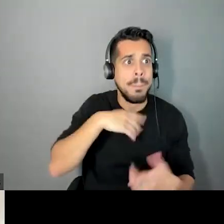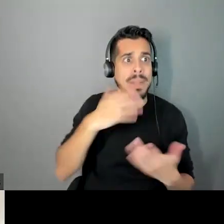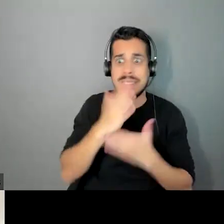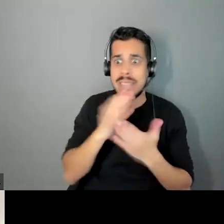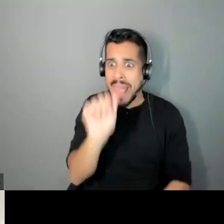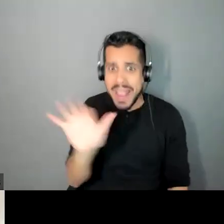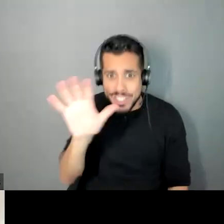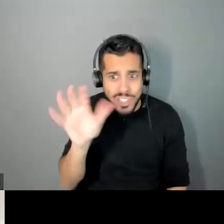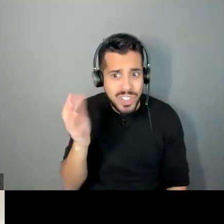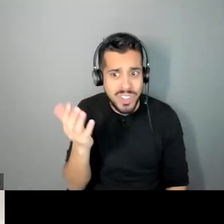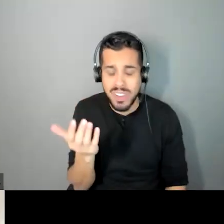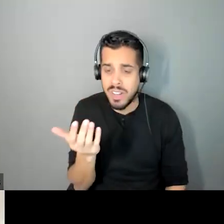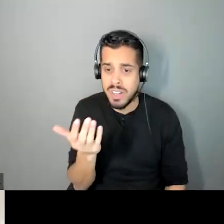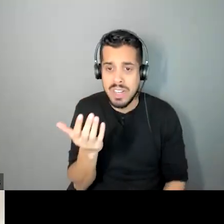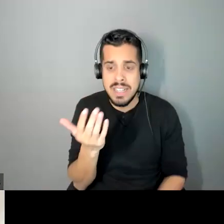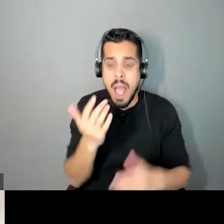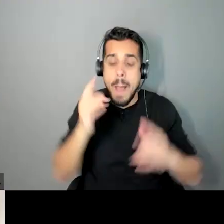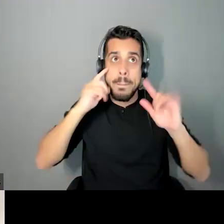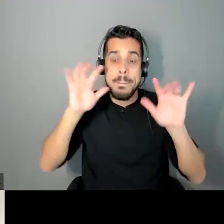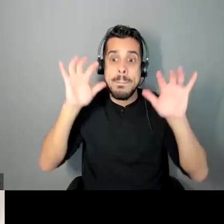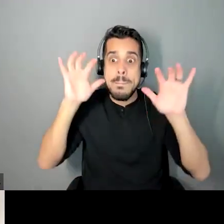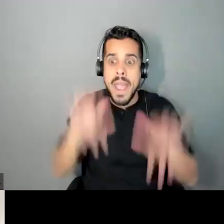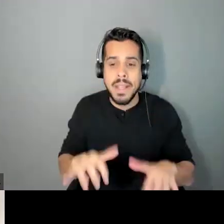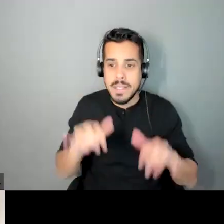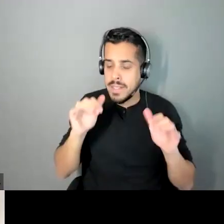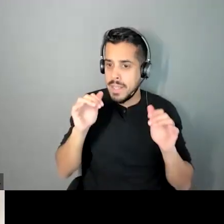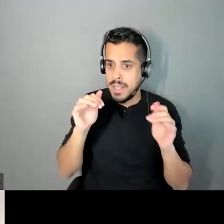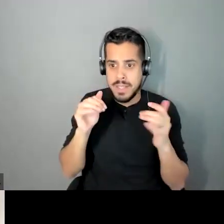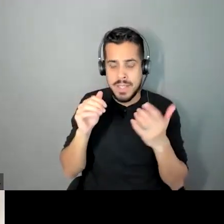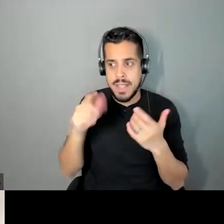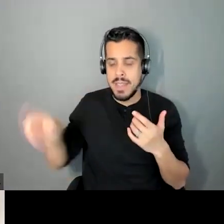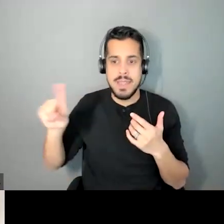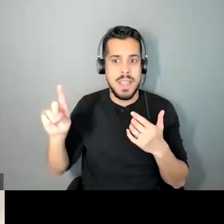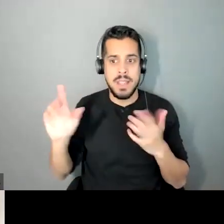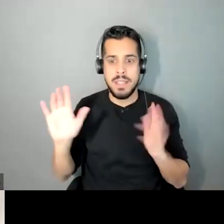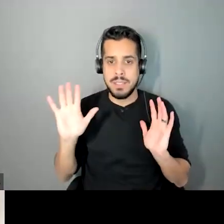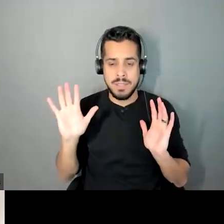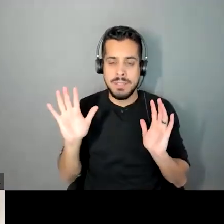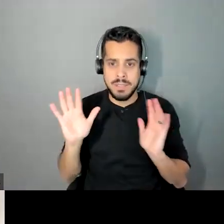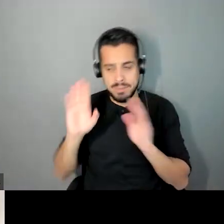Like, it's-- it is amazing how siloed these organizations are. So, uh... yep, that's the--